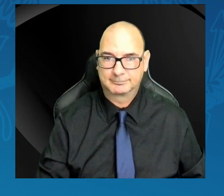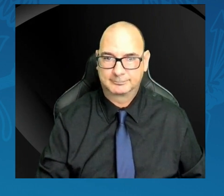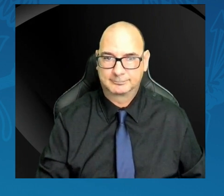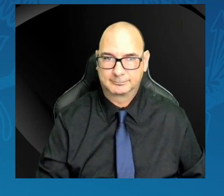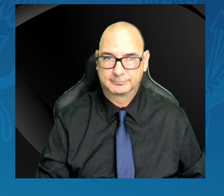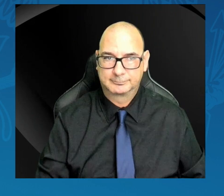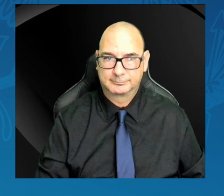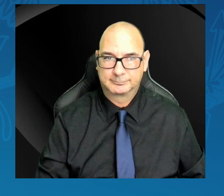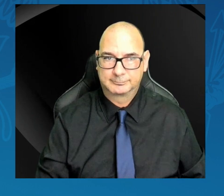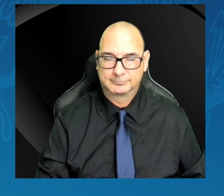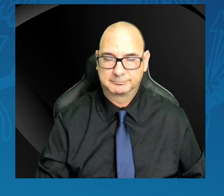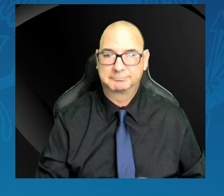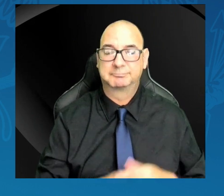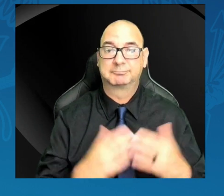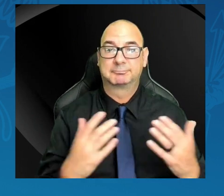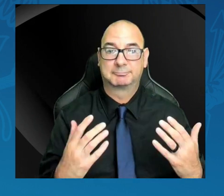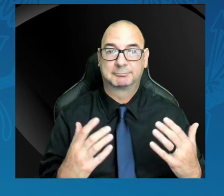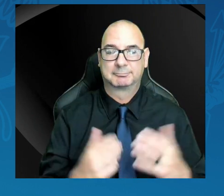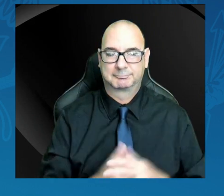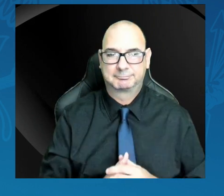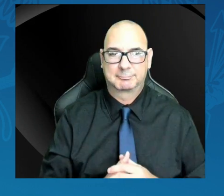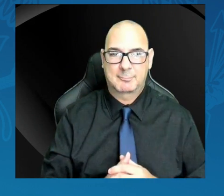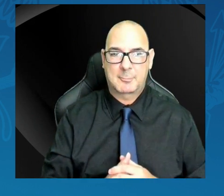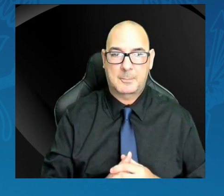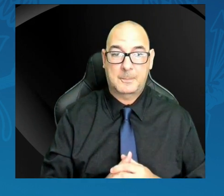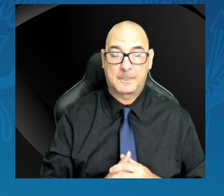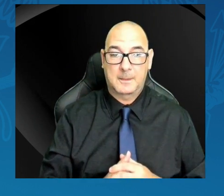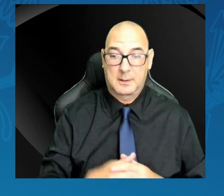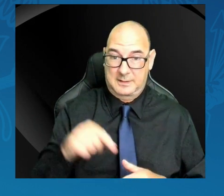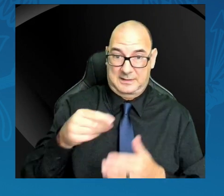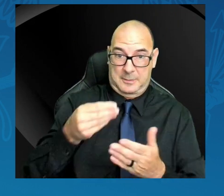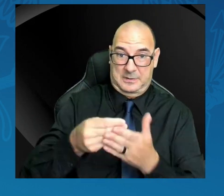You know, this funding is is made possible by the bipartisan infrastructure law,